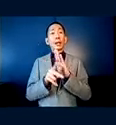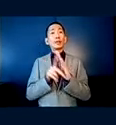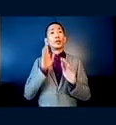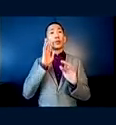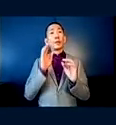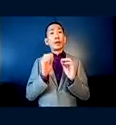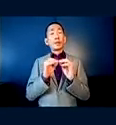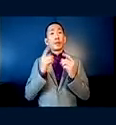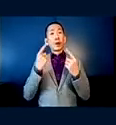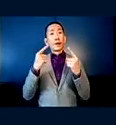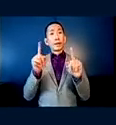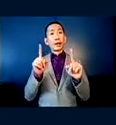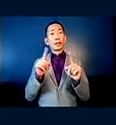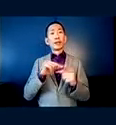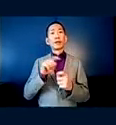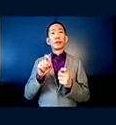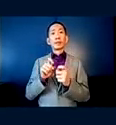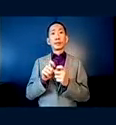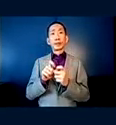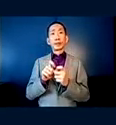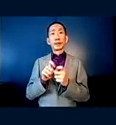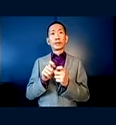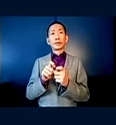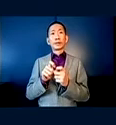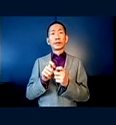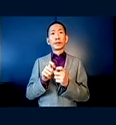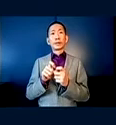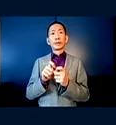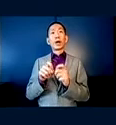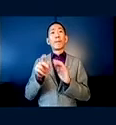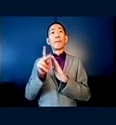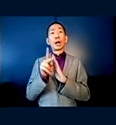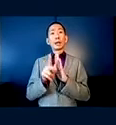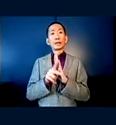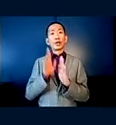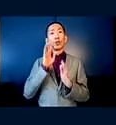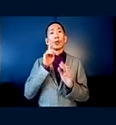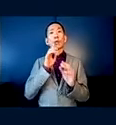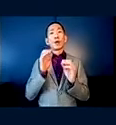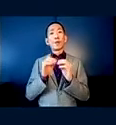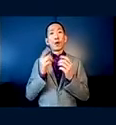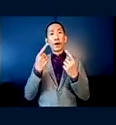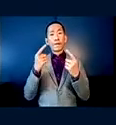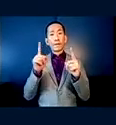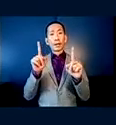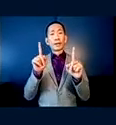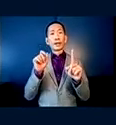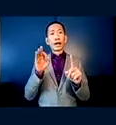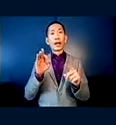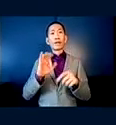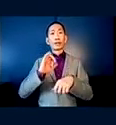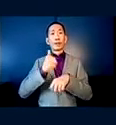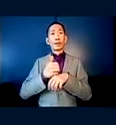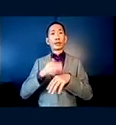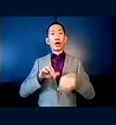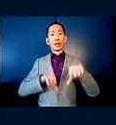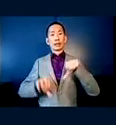IDEA THAT POLICY WOULD BE MORE EFFECTIVE AND IN PARTICULAR IF